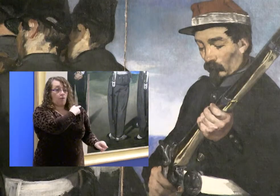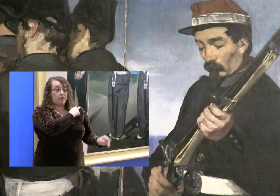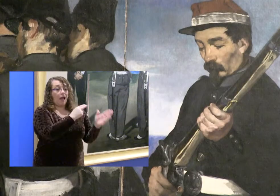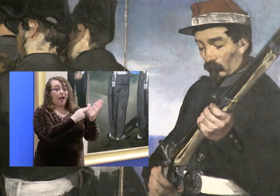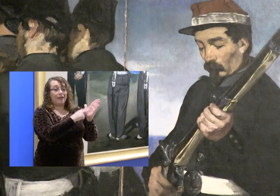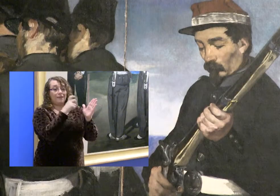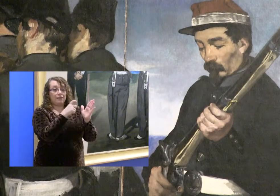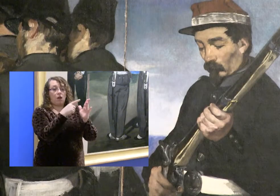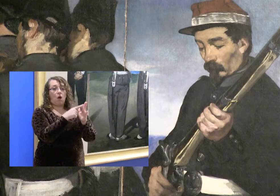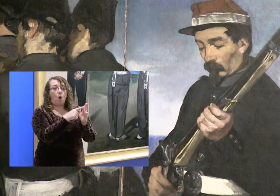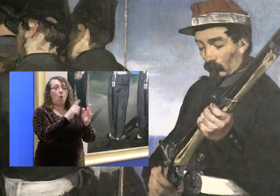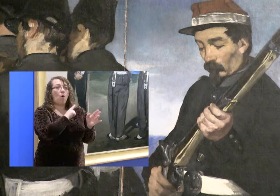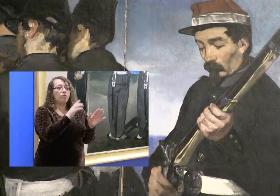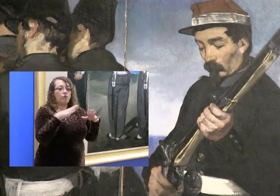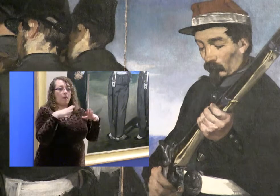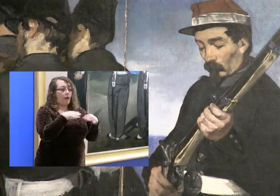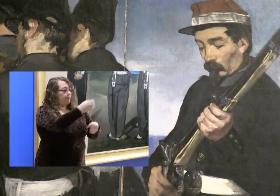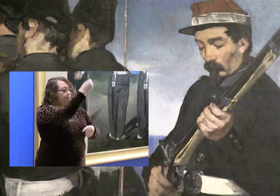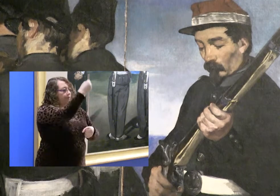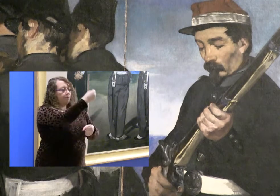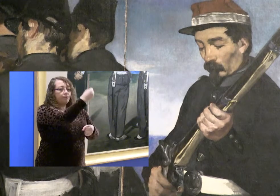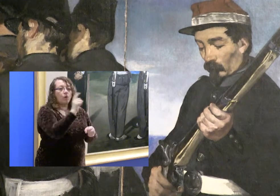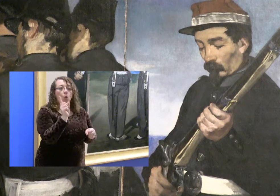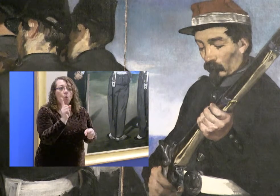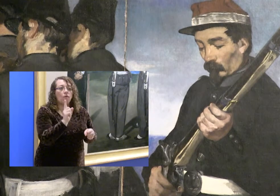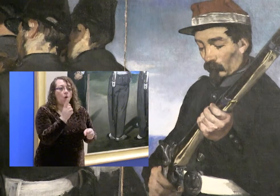for the final shot or coup de grâce, to ensure that the person is dead.